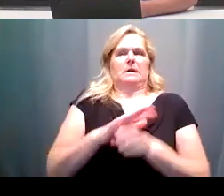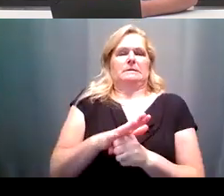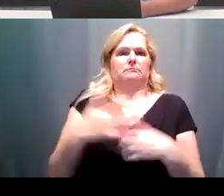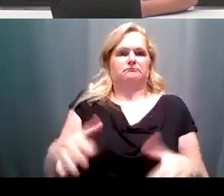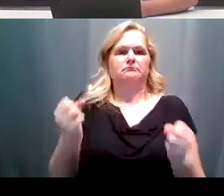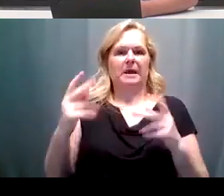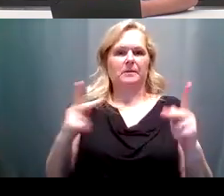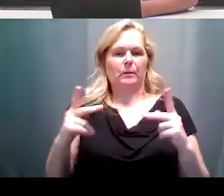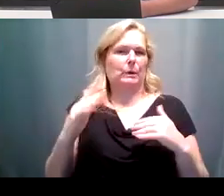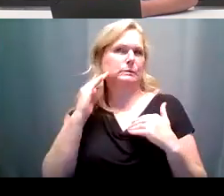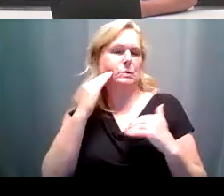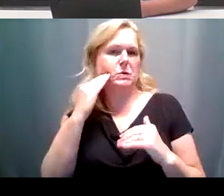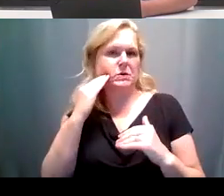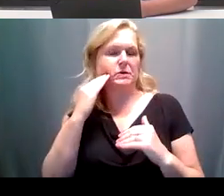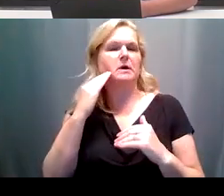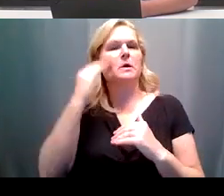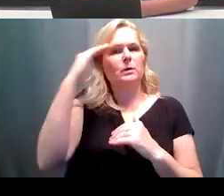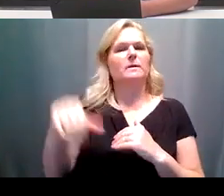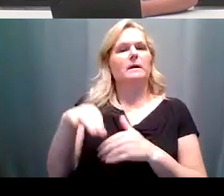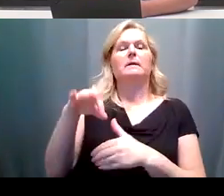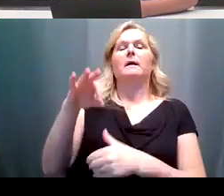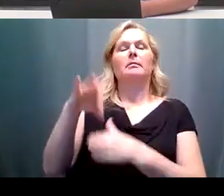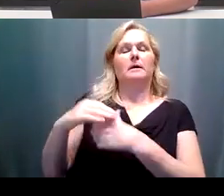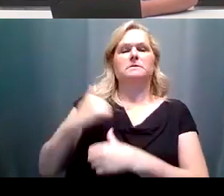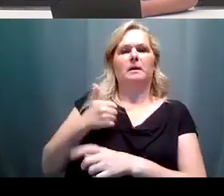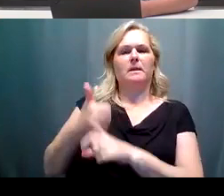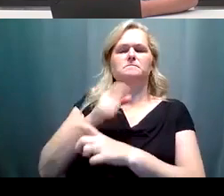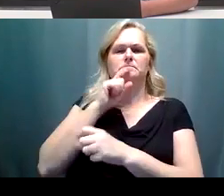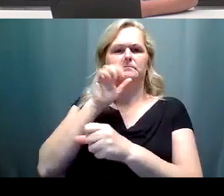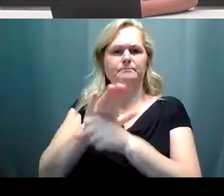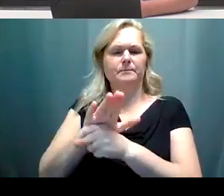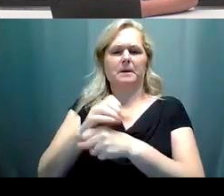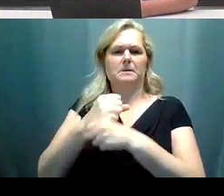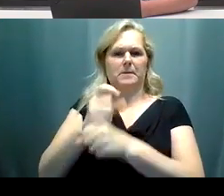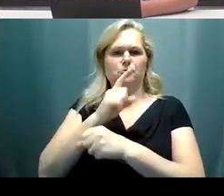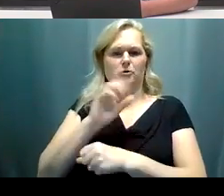Elections Canada remains committed to maintaining the integrity of our electoral process and protecting the